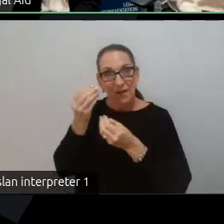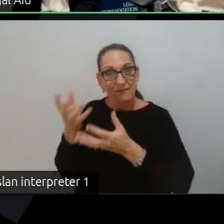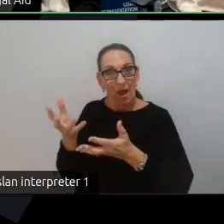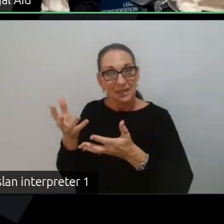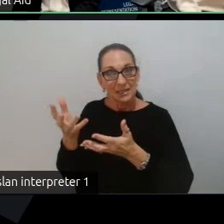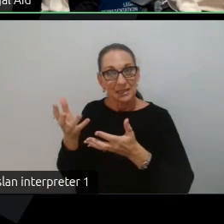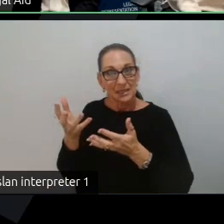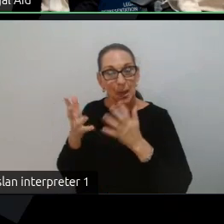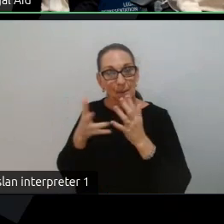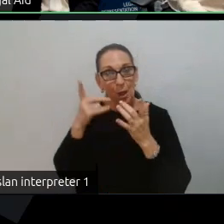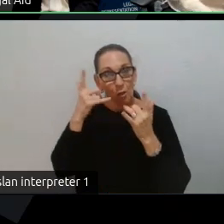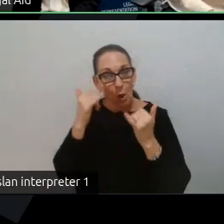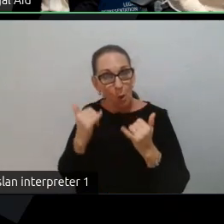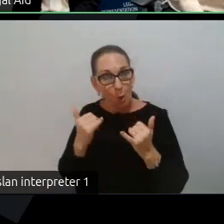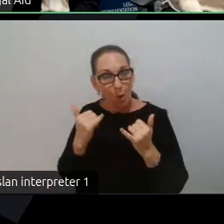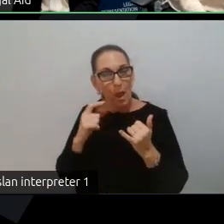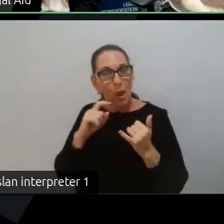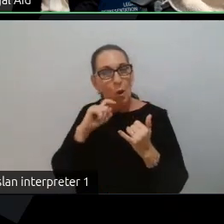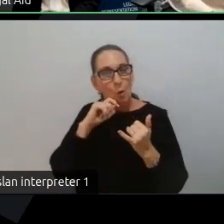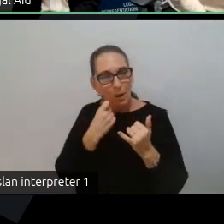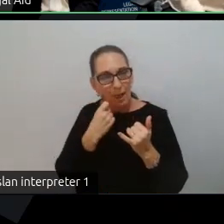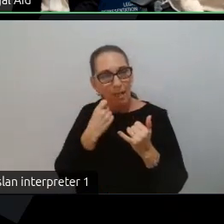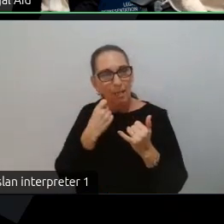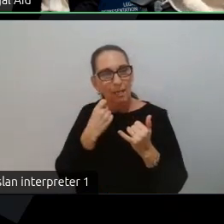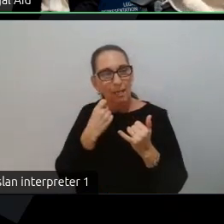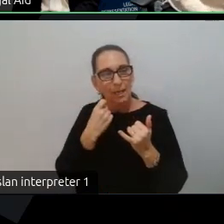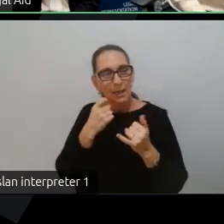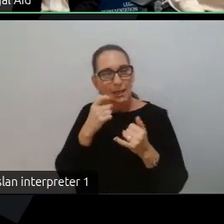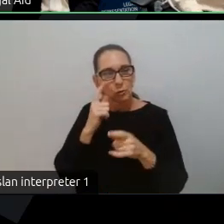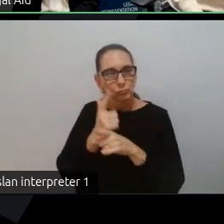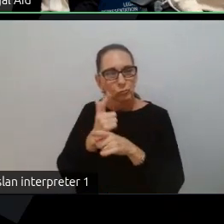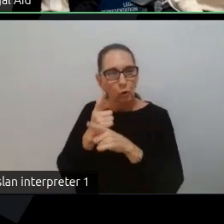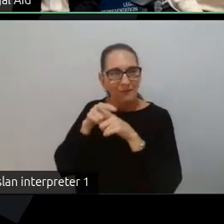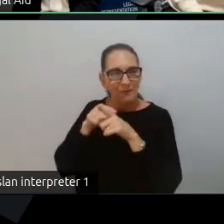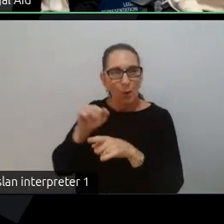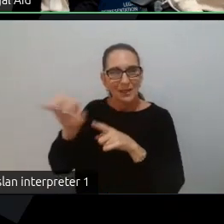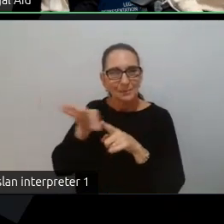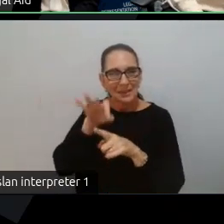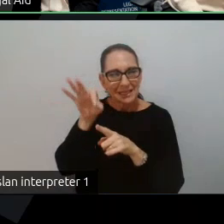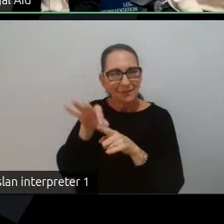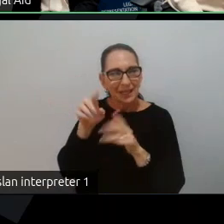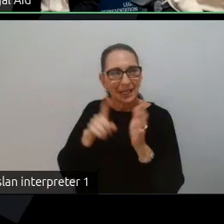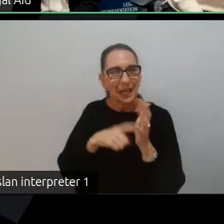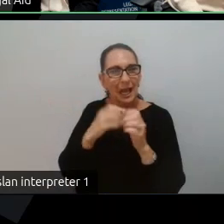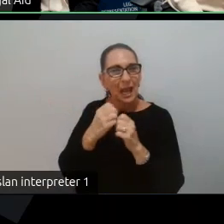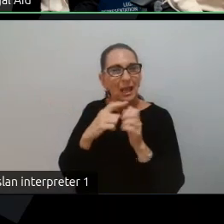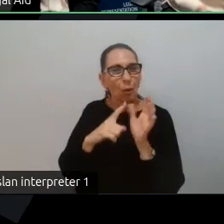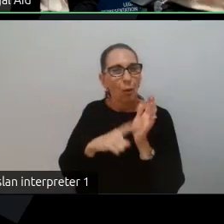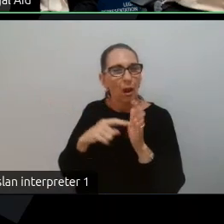advice about the specific legal problem that they have. They might send them some